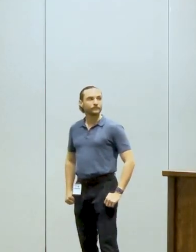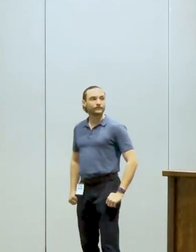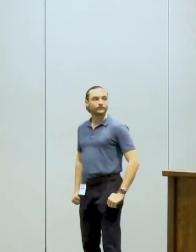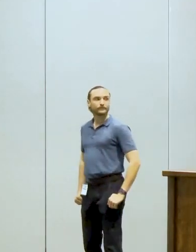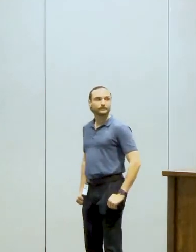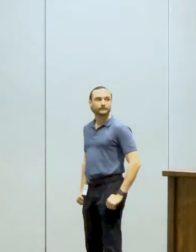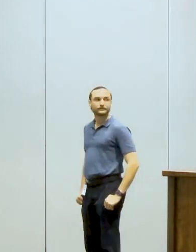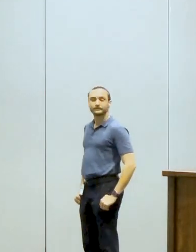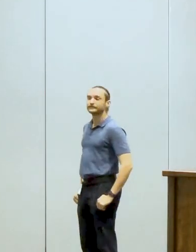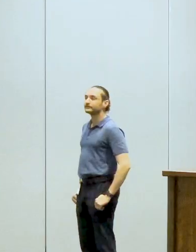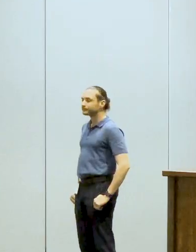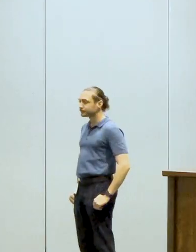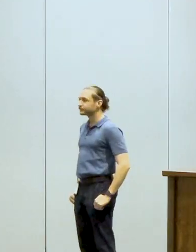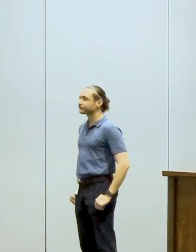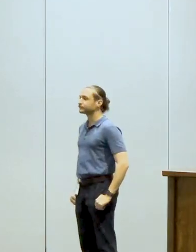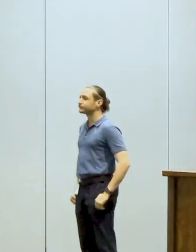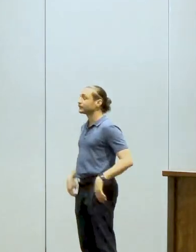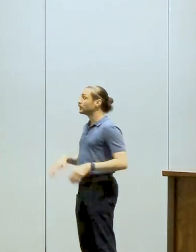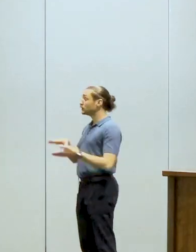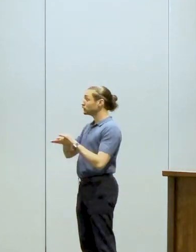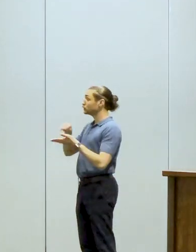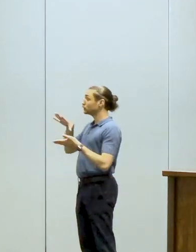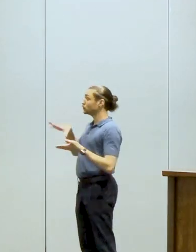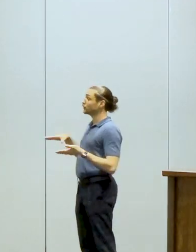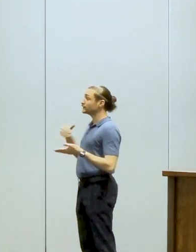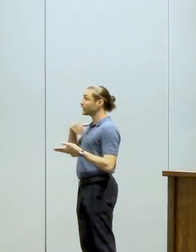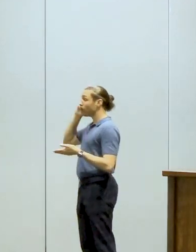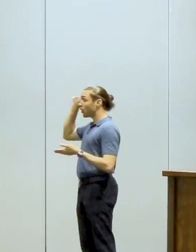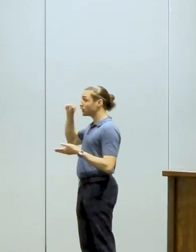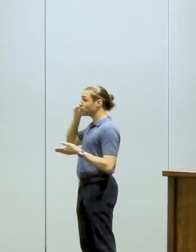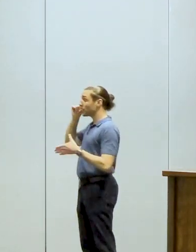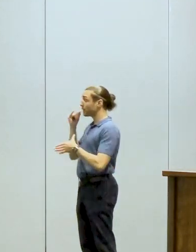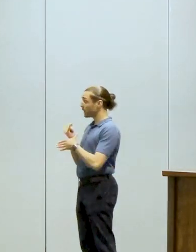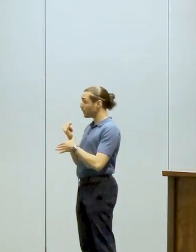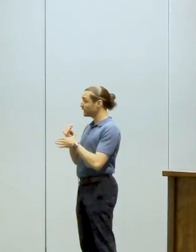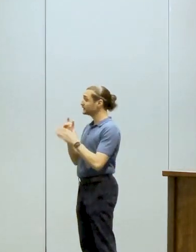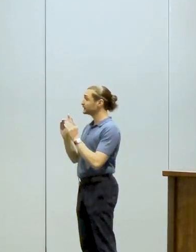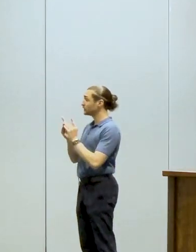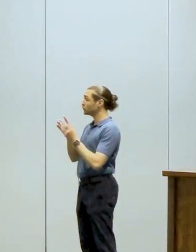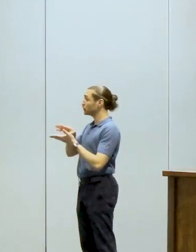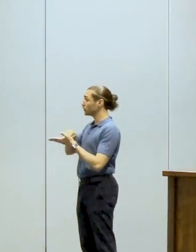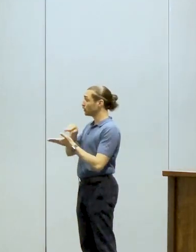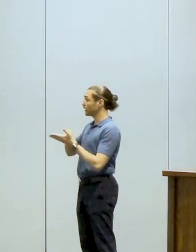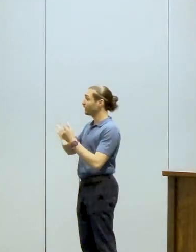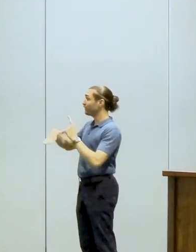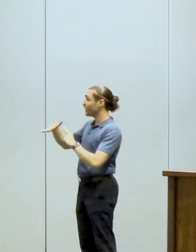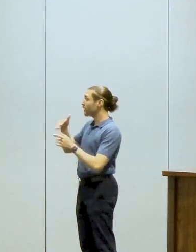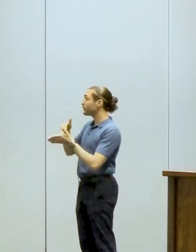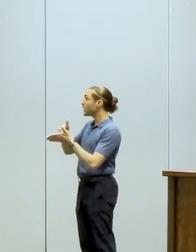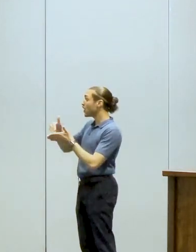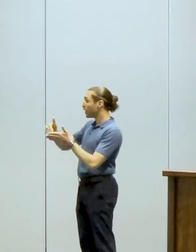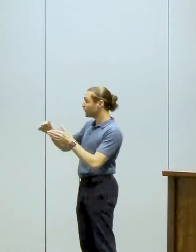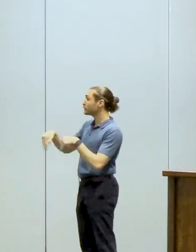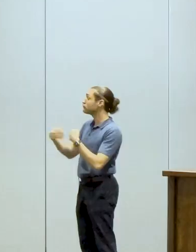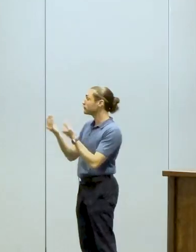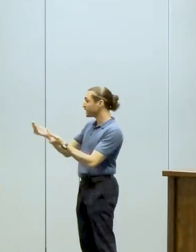So for students with auditory impairments, digital learning environment often present invisible barriers, from